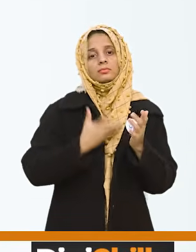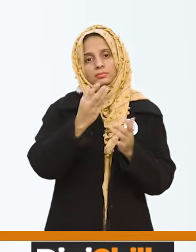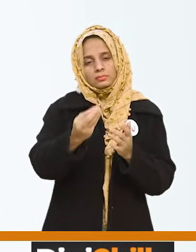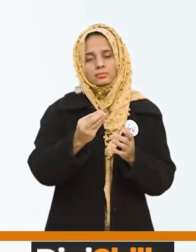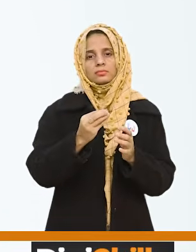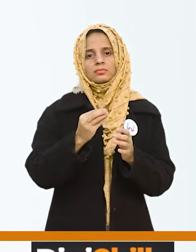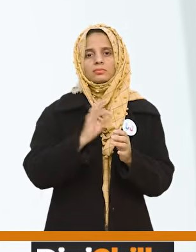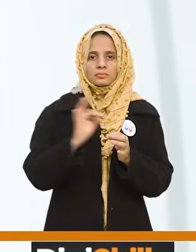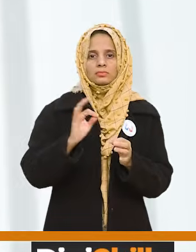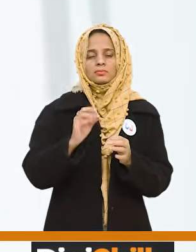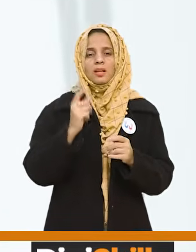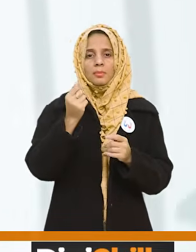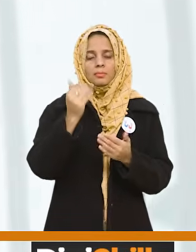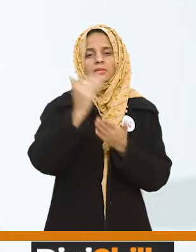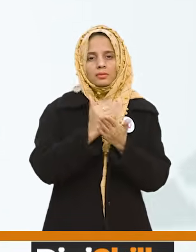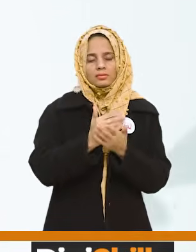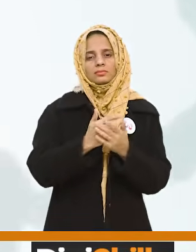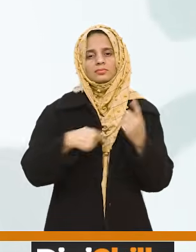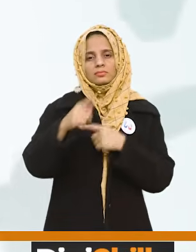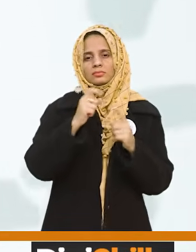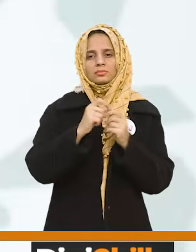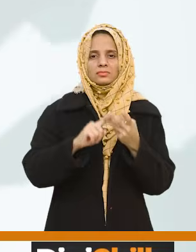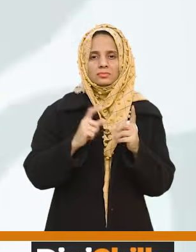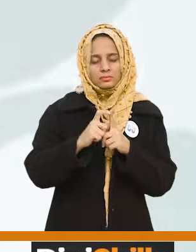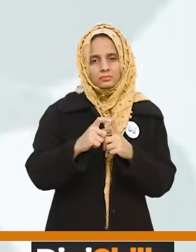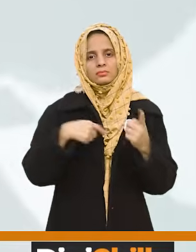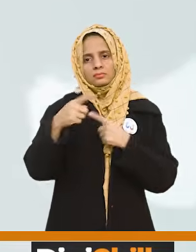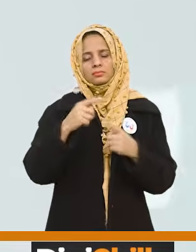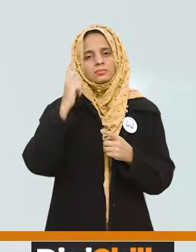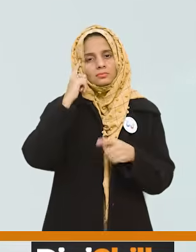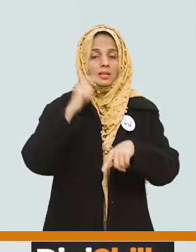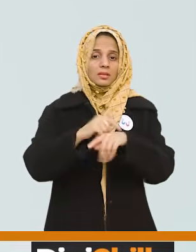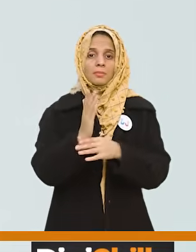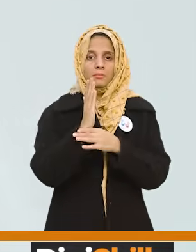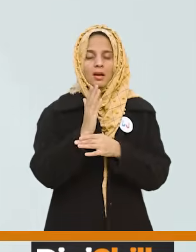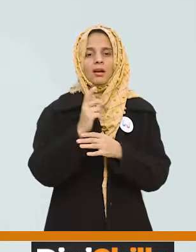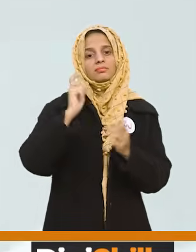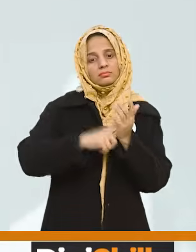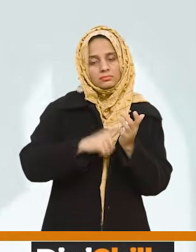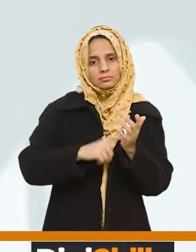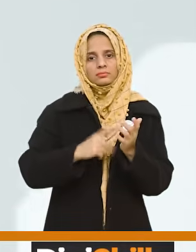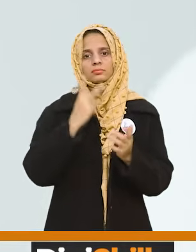And because the price is already mentioned in the bid and the timeline is already mentioned